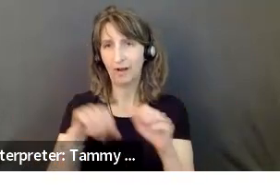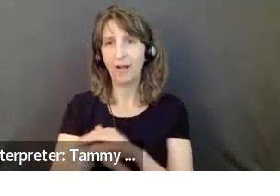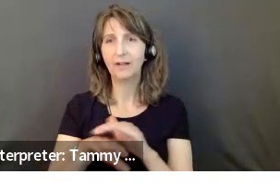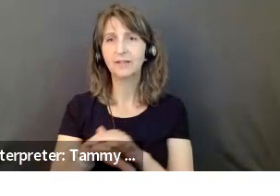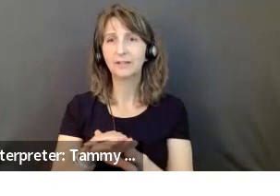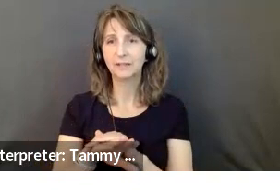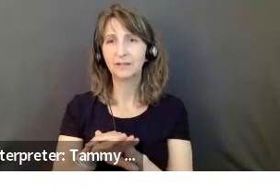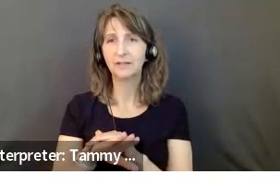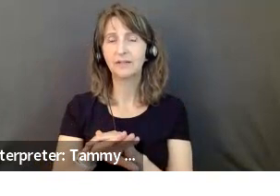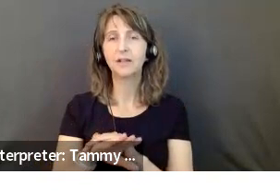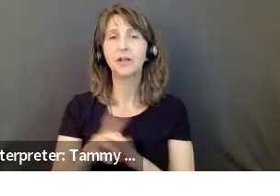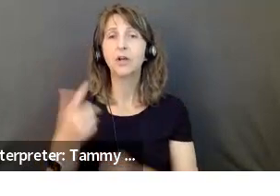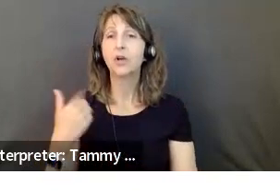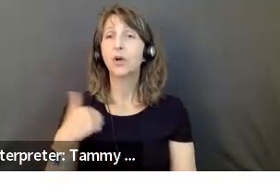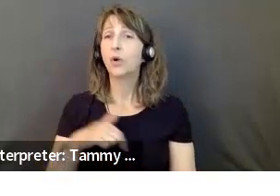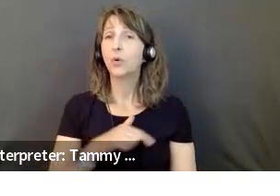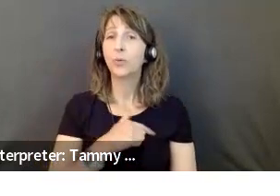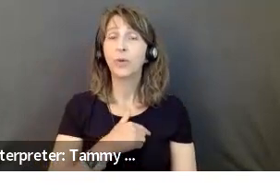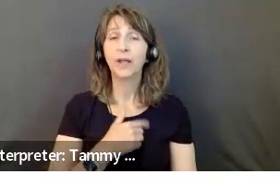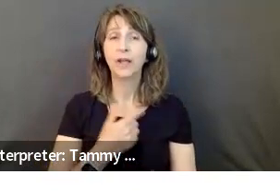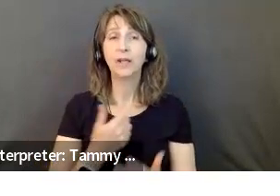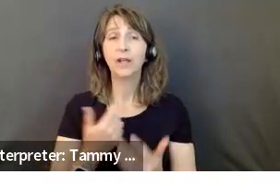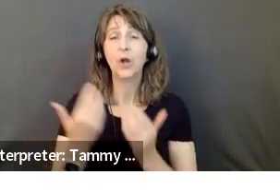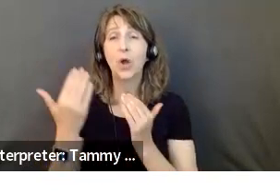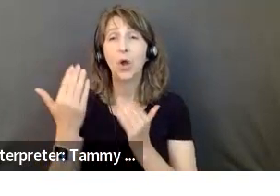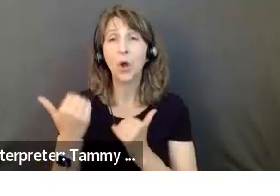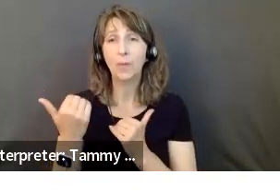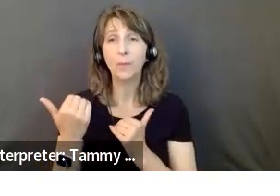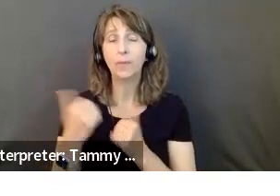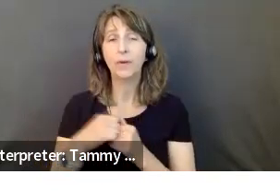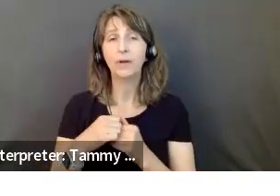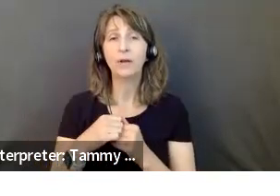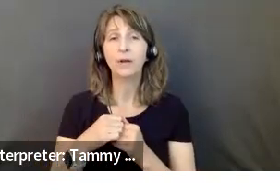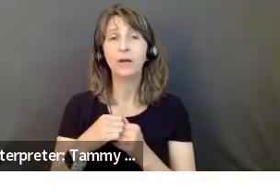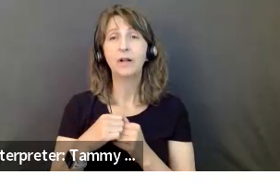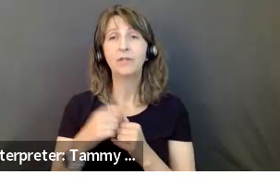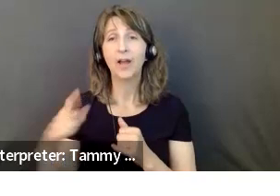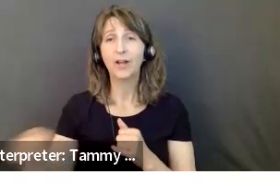We are super hopeful. That it is people find it as great as we think it is.